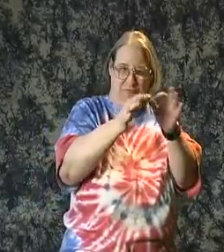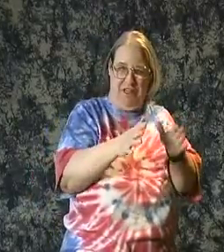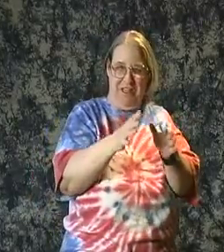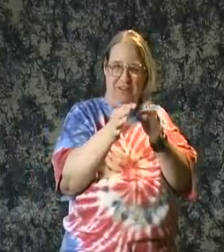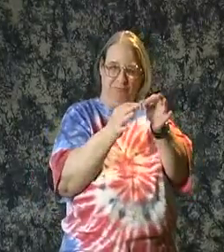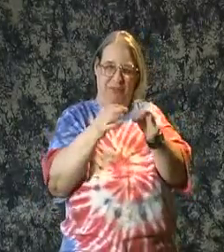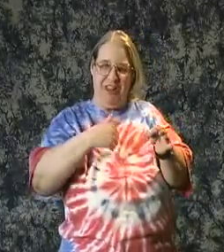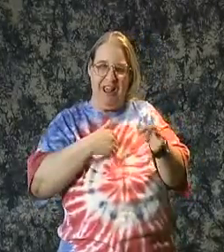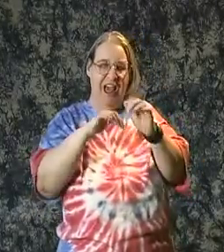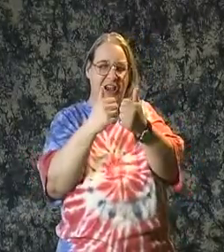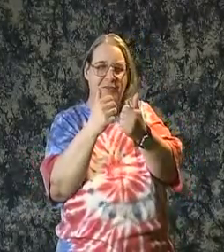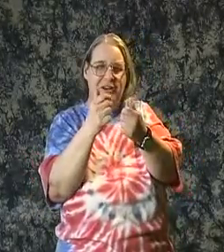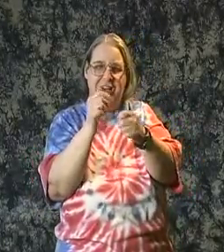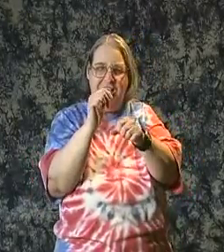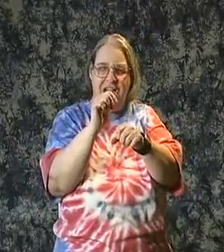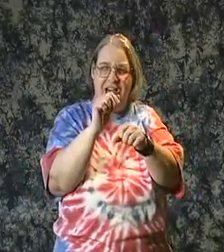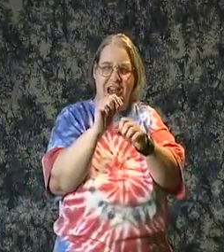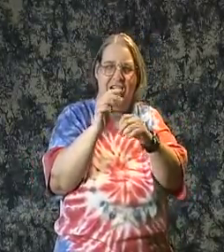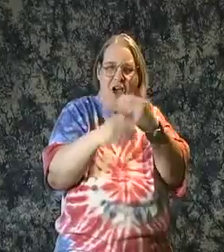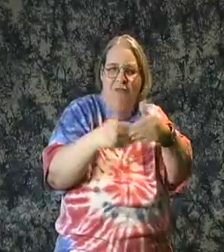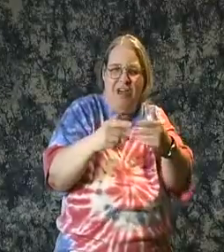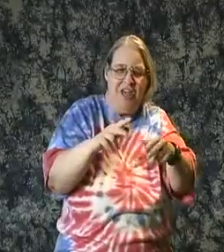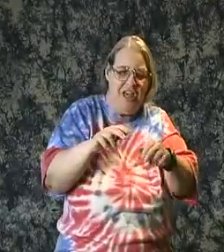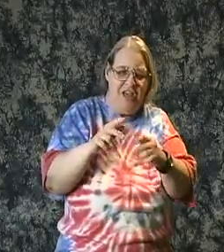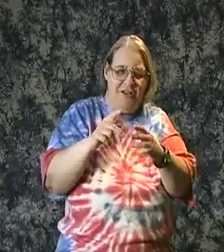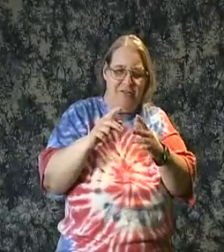Then, once I was all geared up,